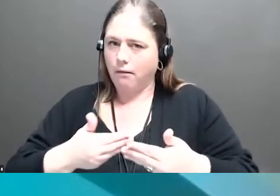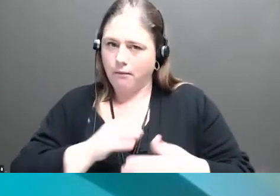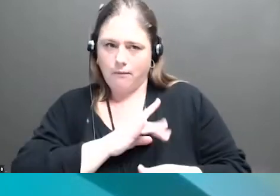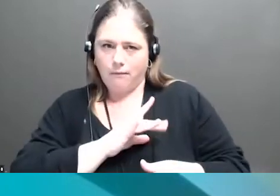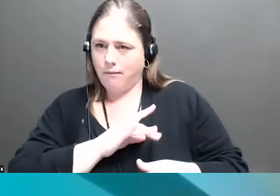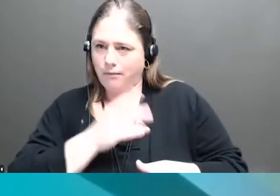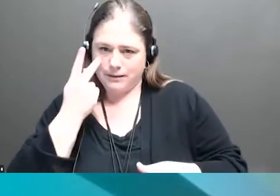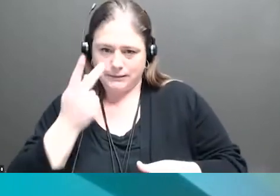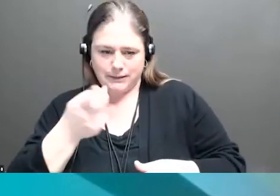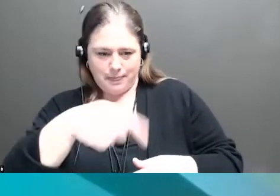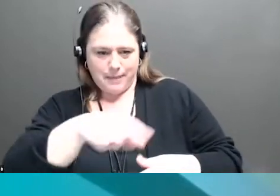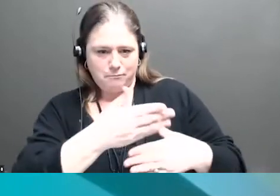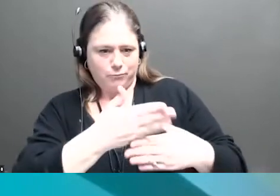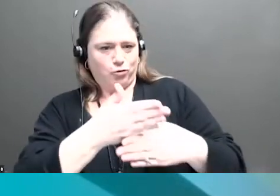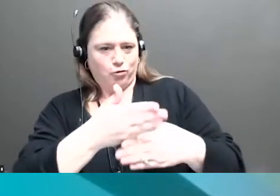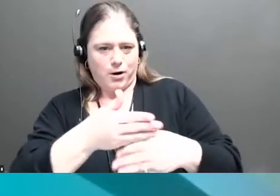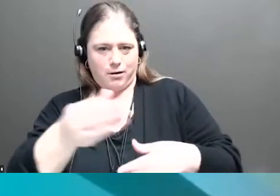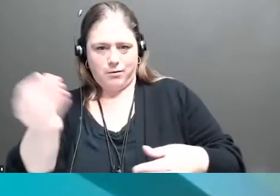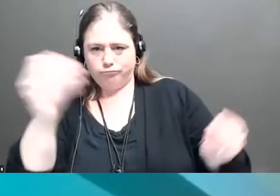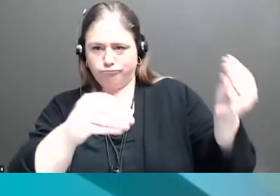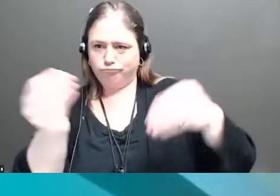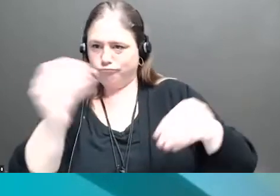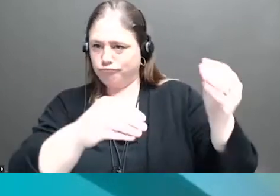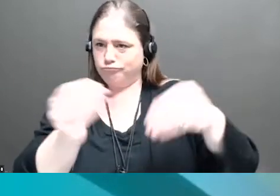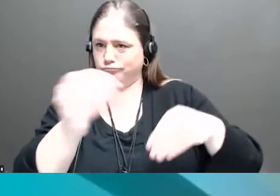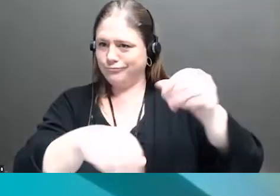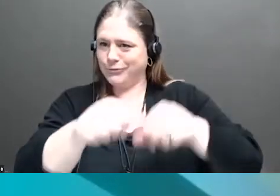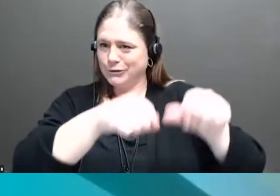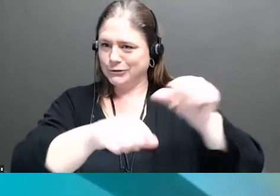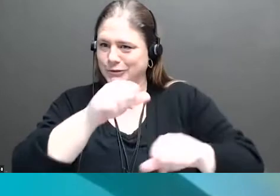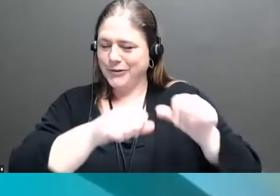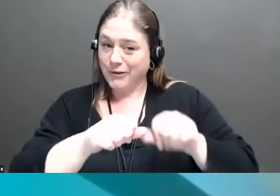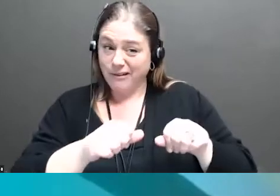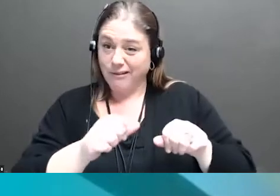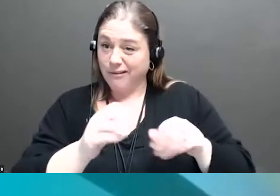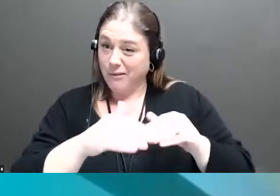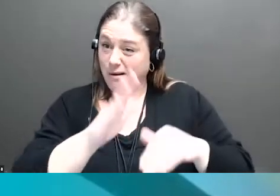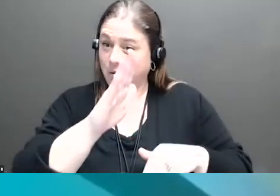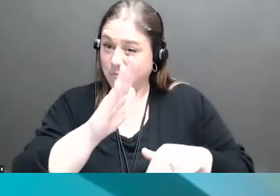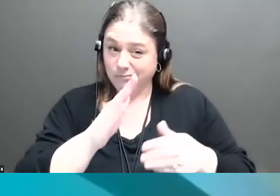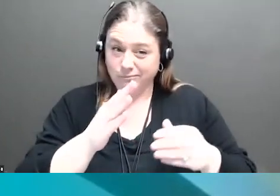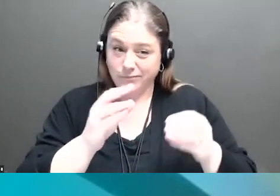people were sharing sometimes more so than the facilitators, and as well staff from employment